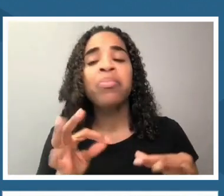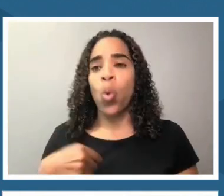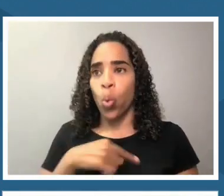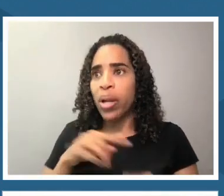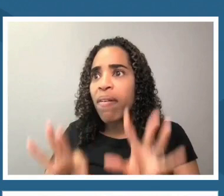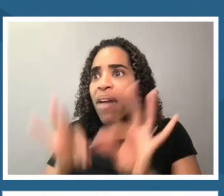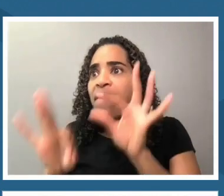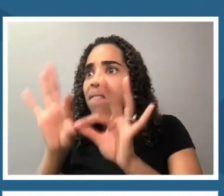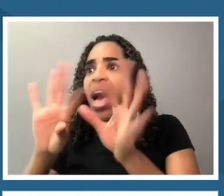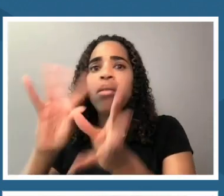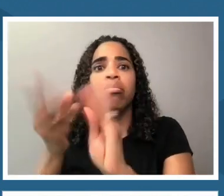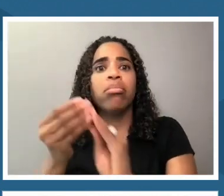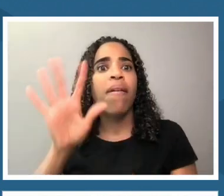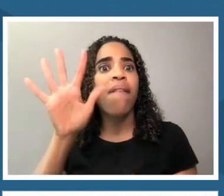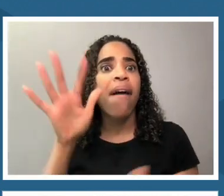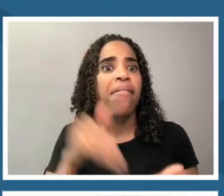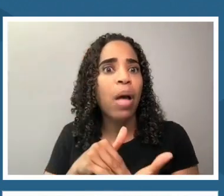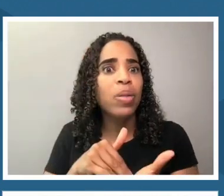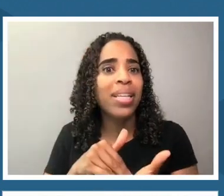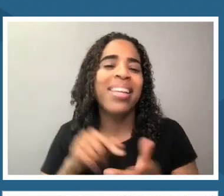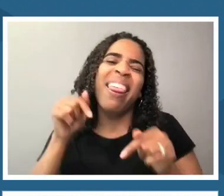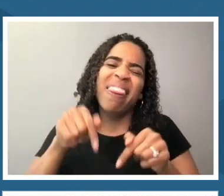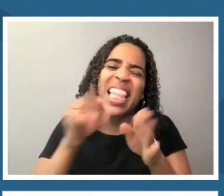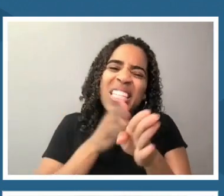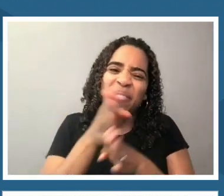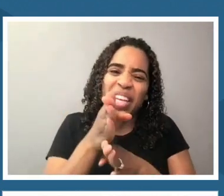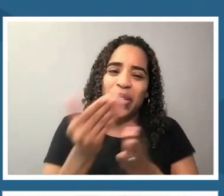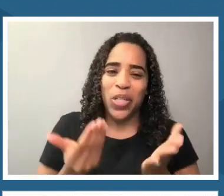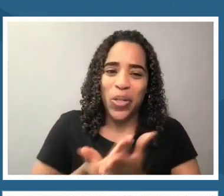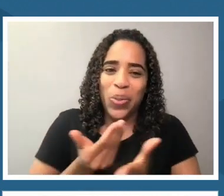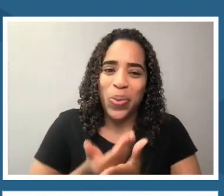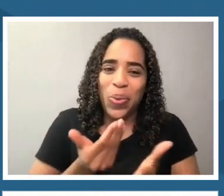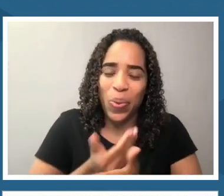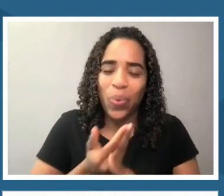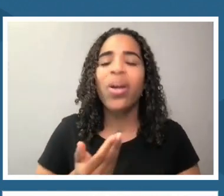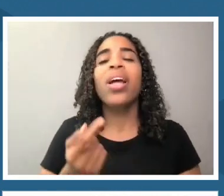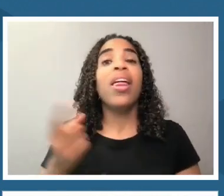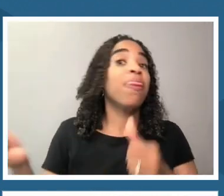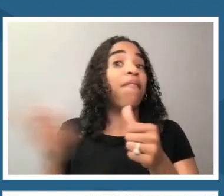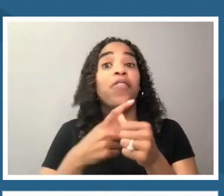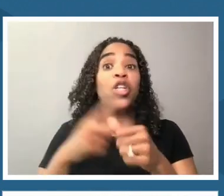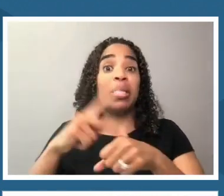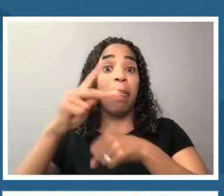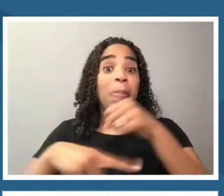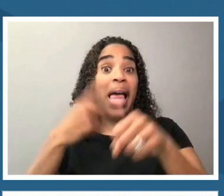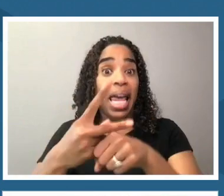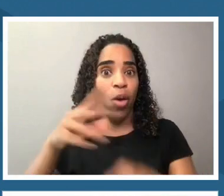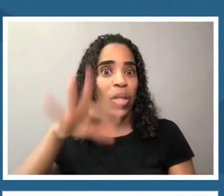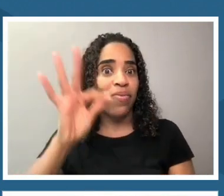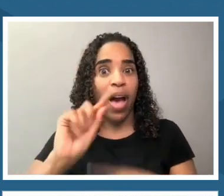this field is fairly new the first planet that mary was showing